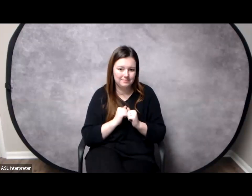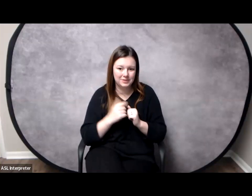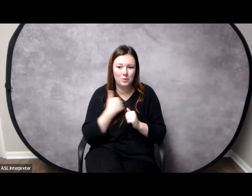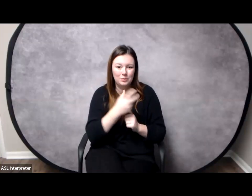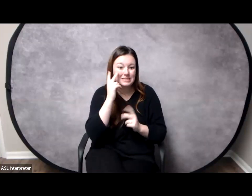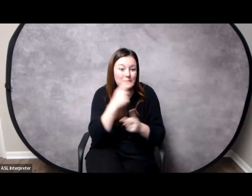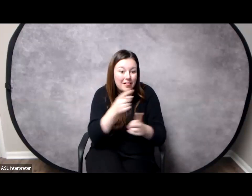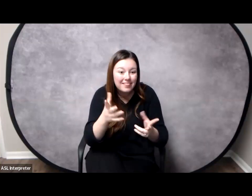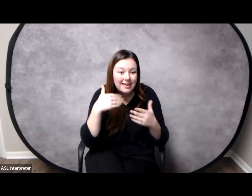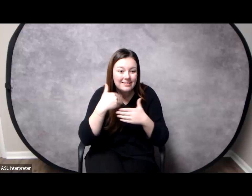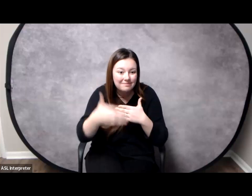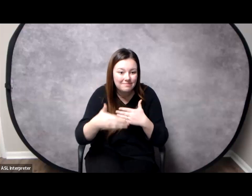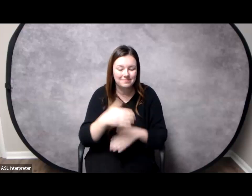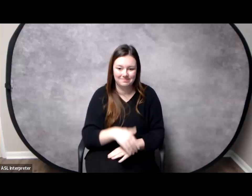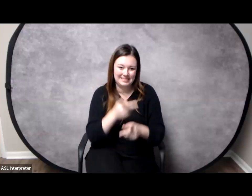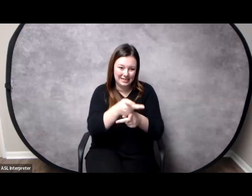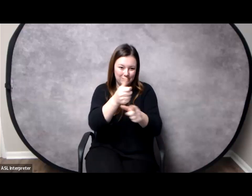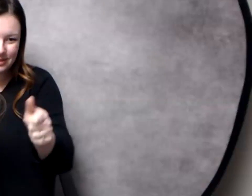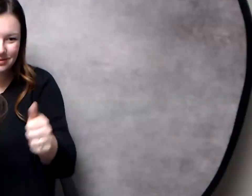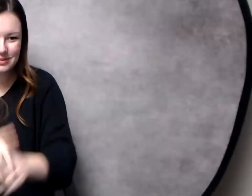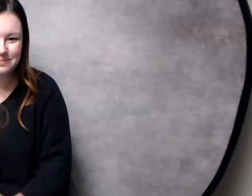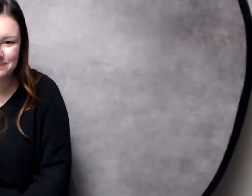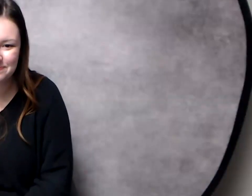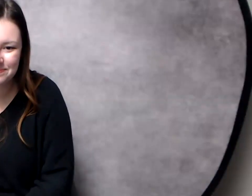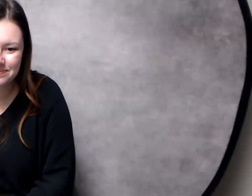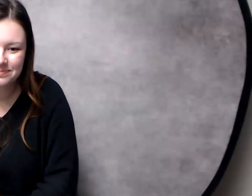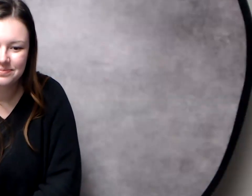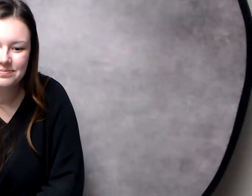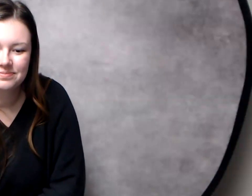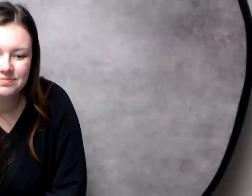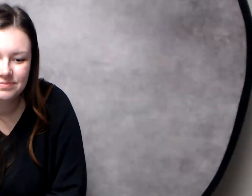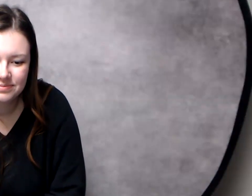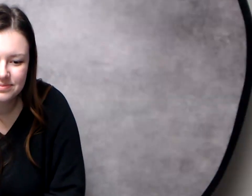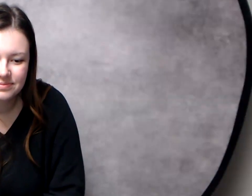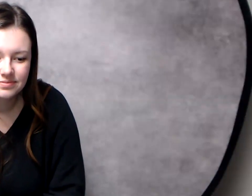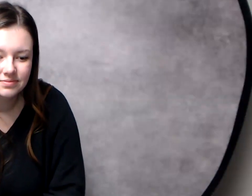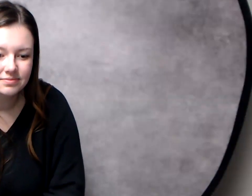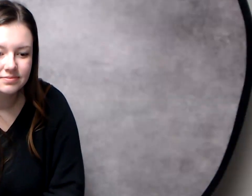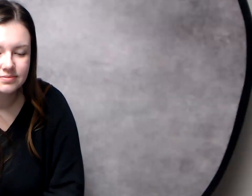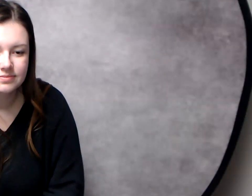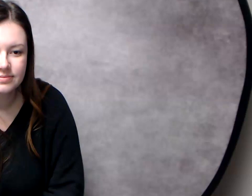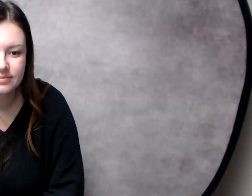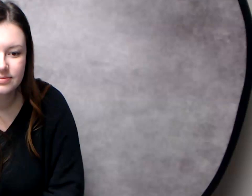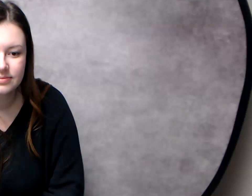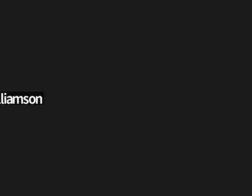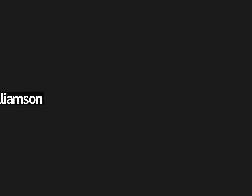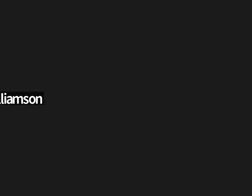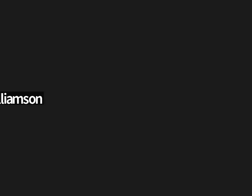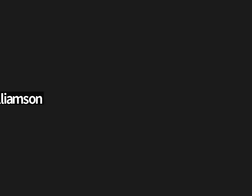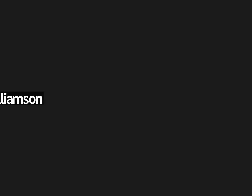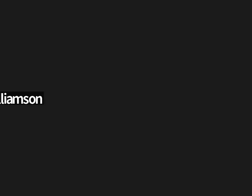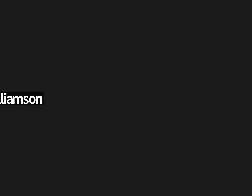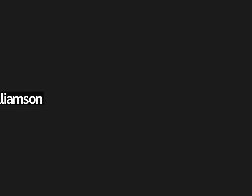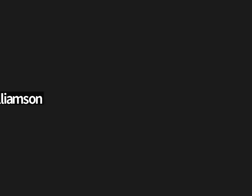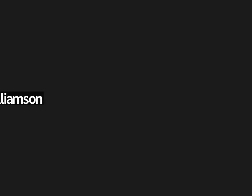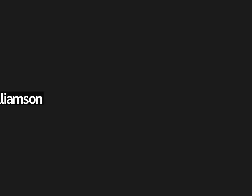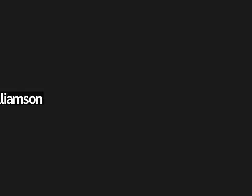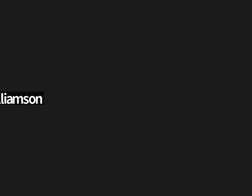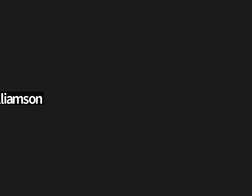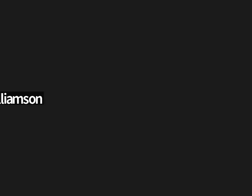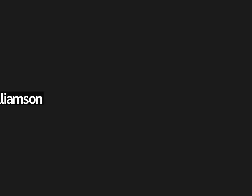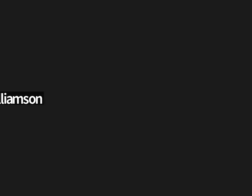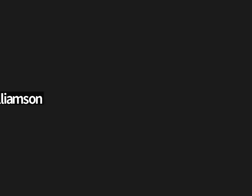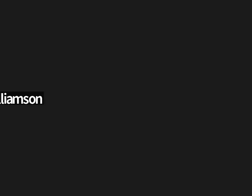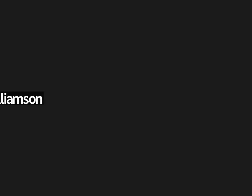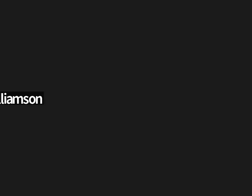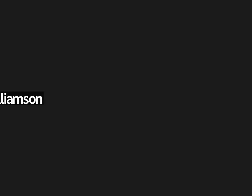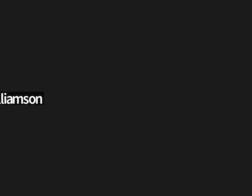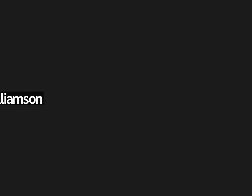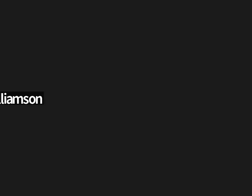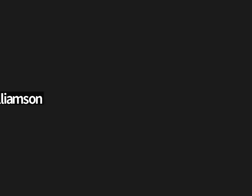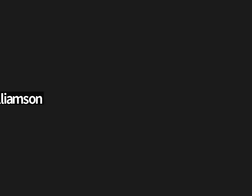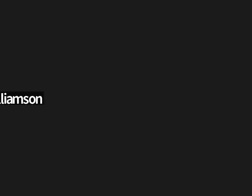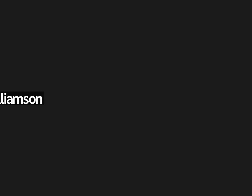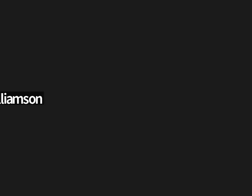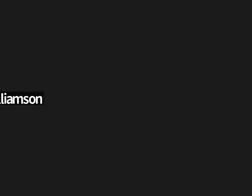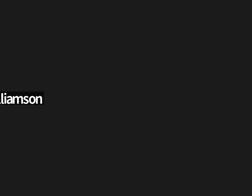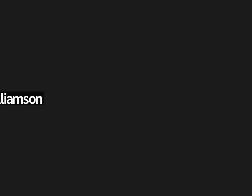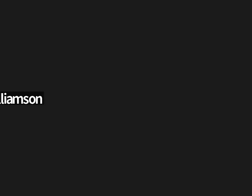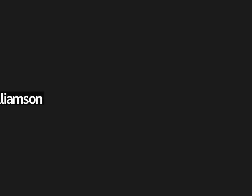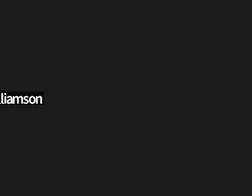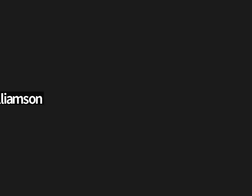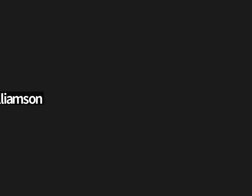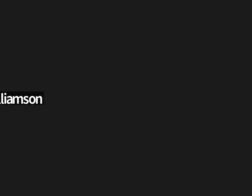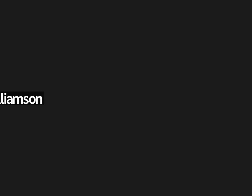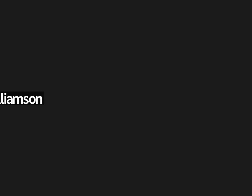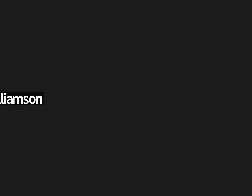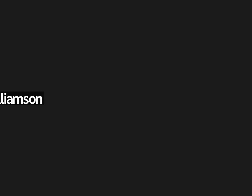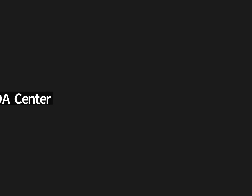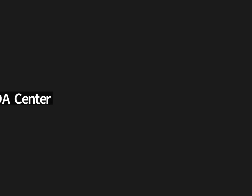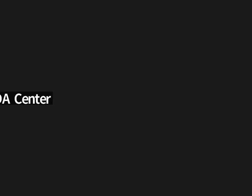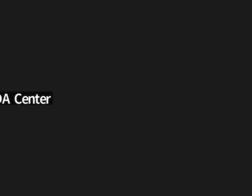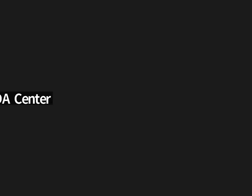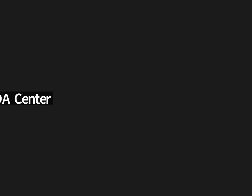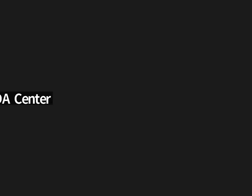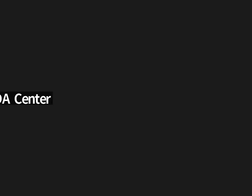Take care.